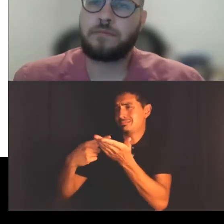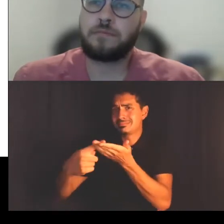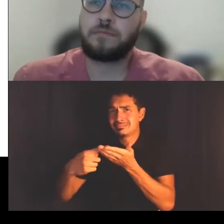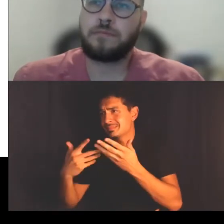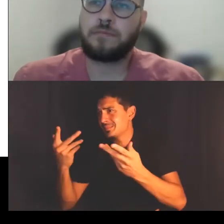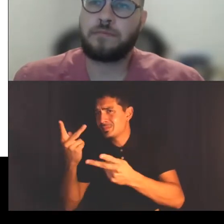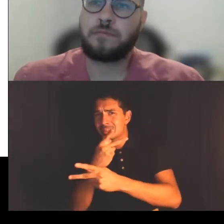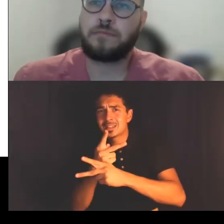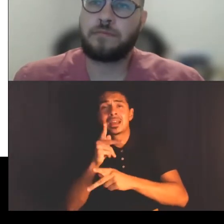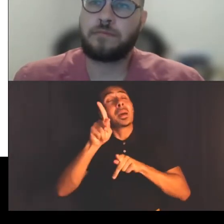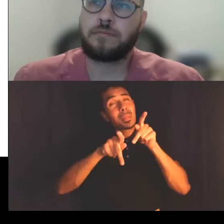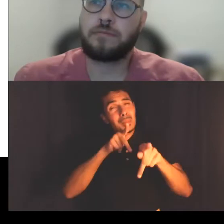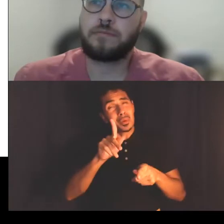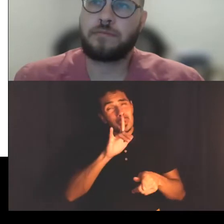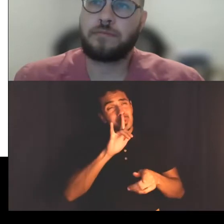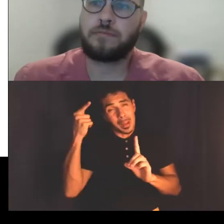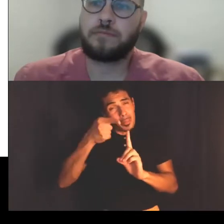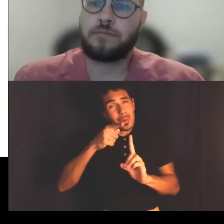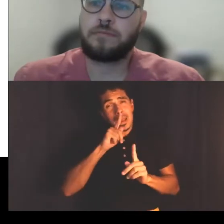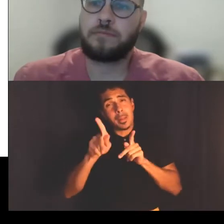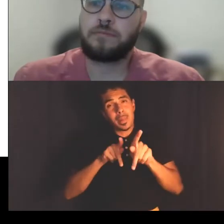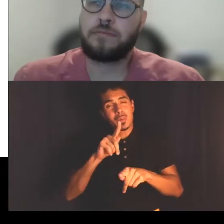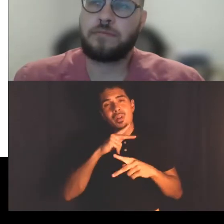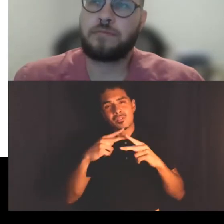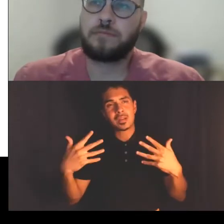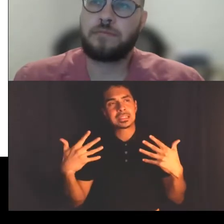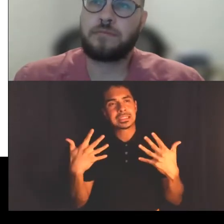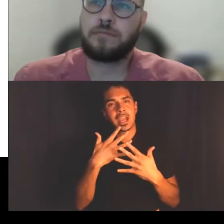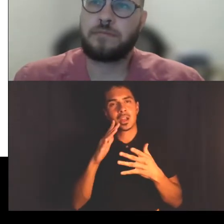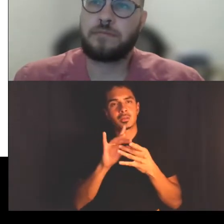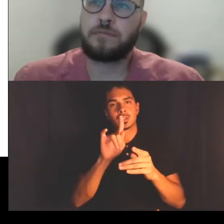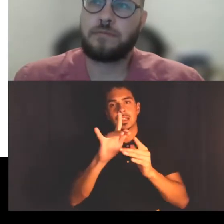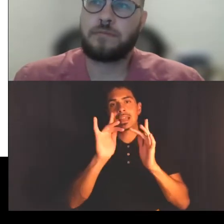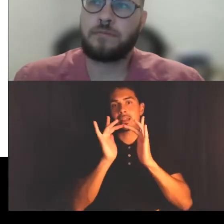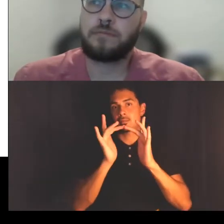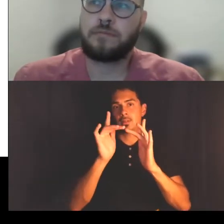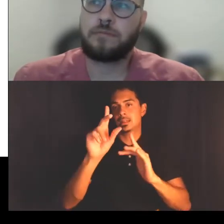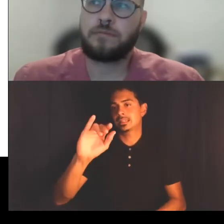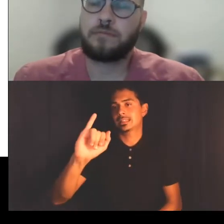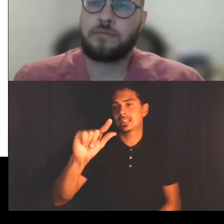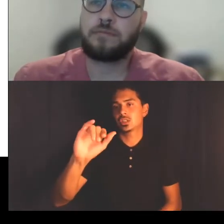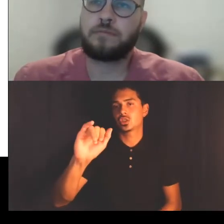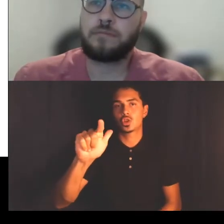People are really concerned about their digital footprint. So this is a newer tactic.